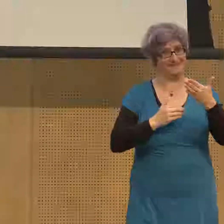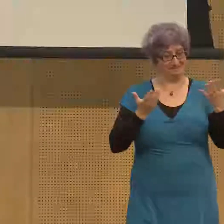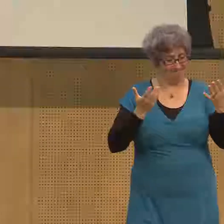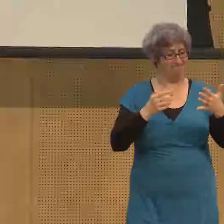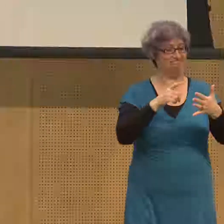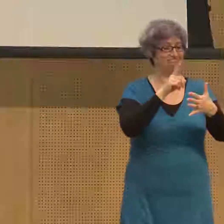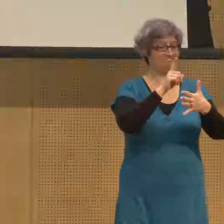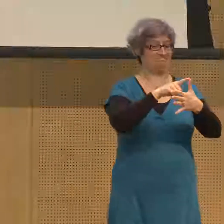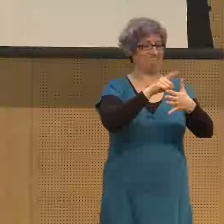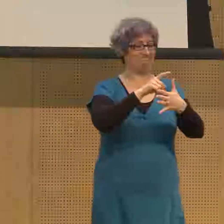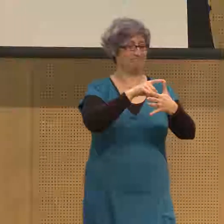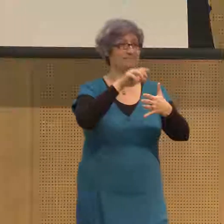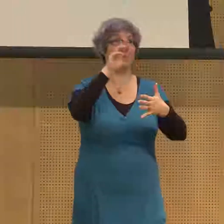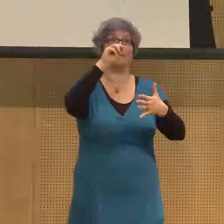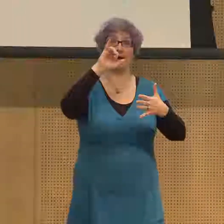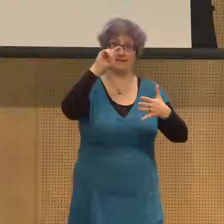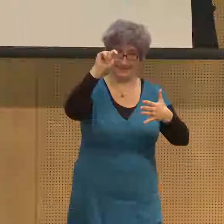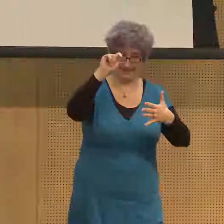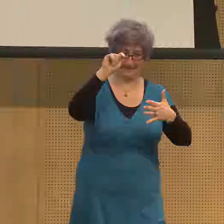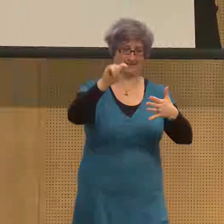Oh, it's a funny list, those 5 universities--